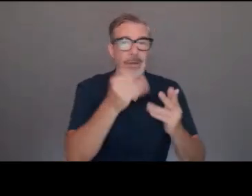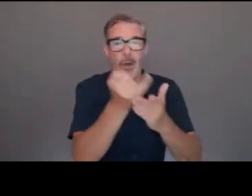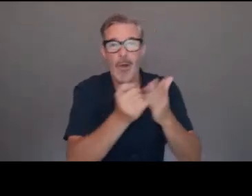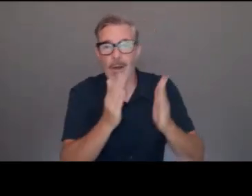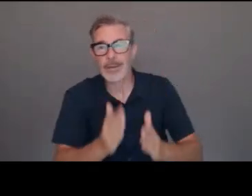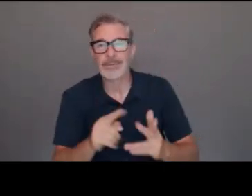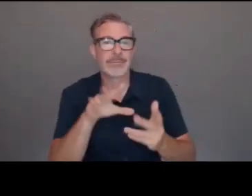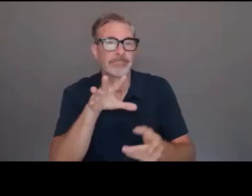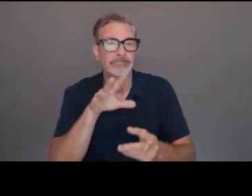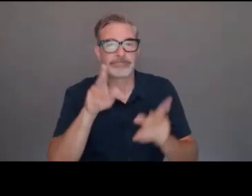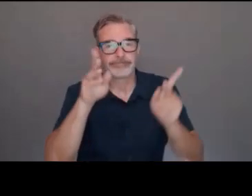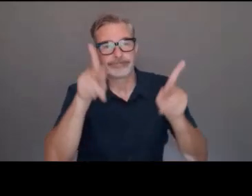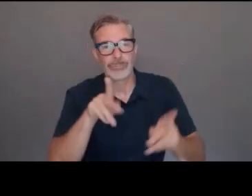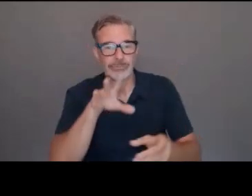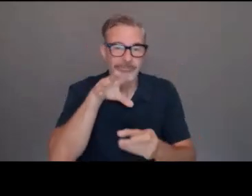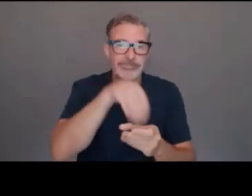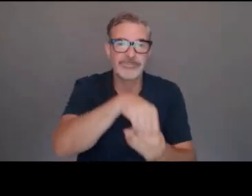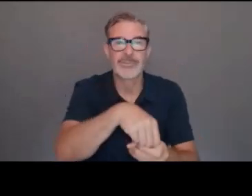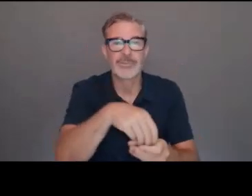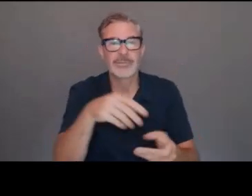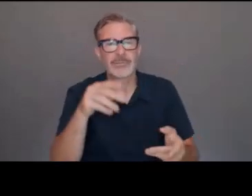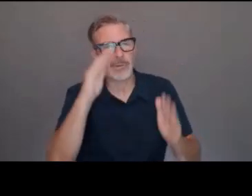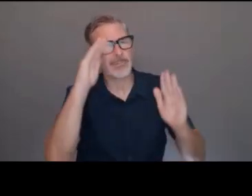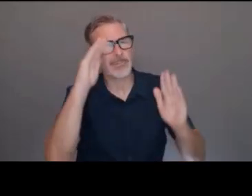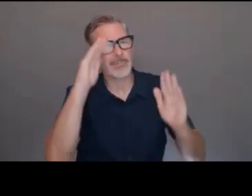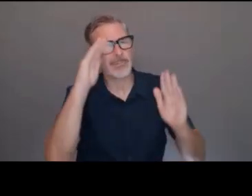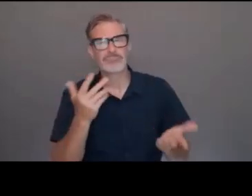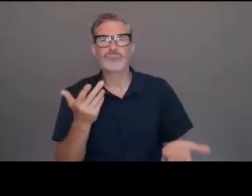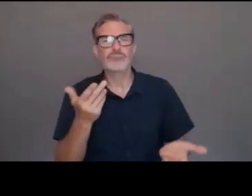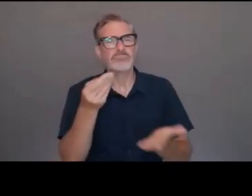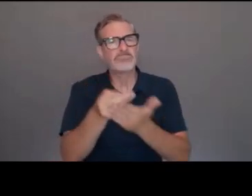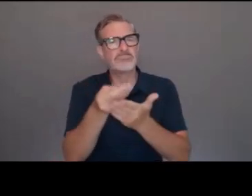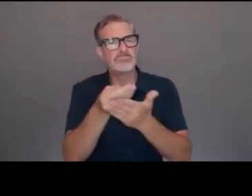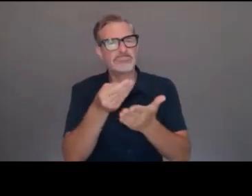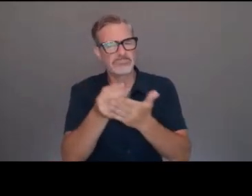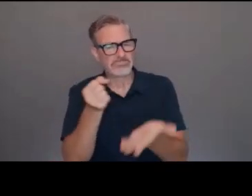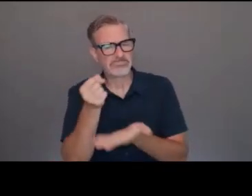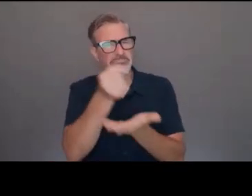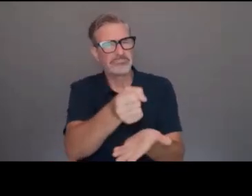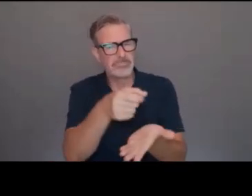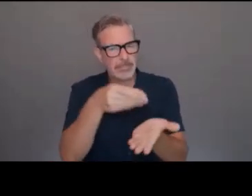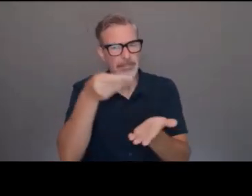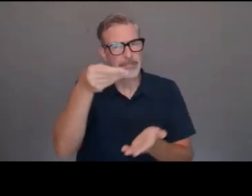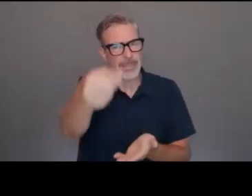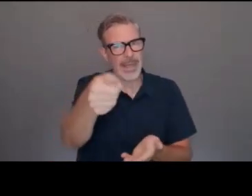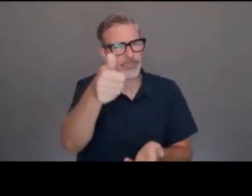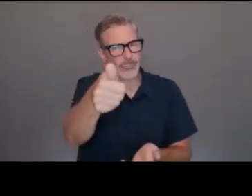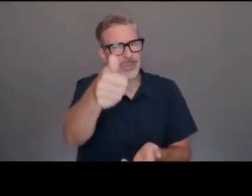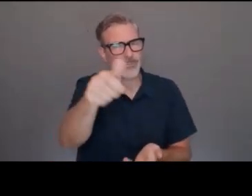the intention is that you get paid, and that is often overlooked in some of these grant applications.